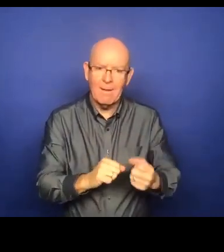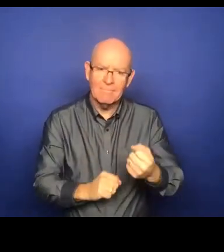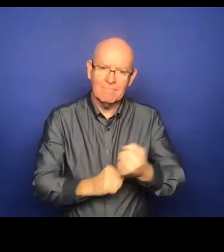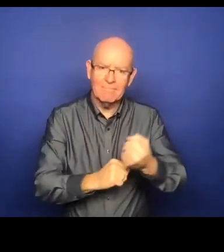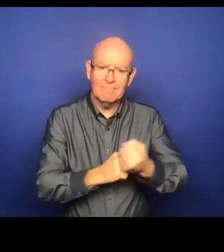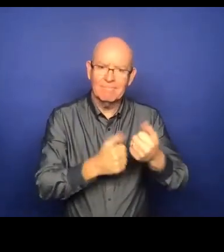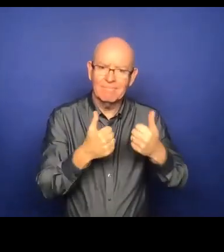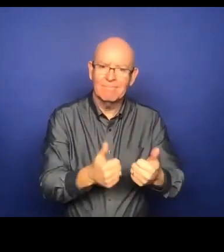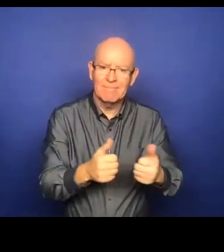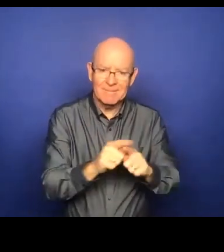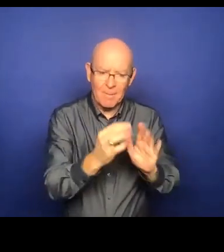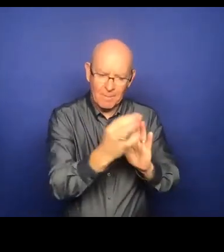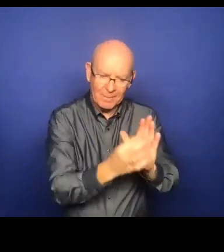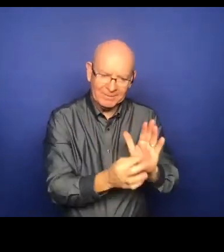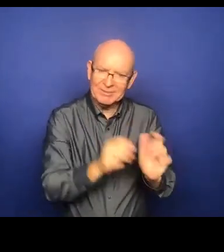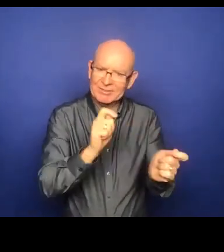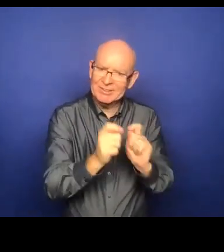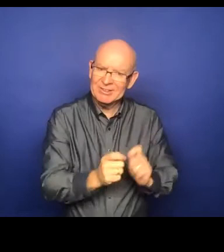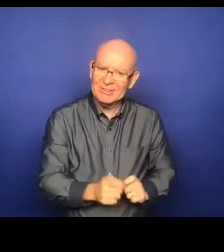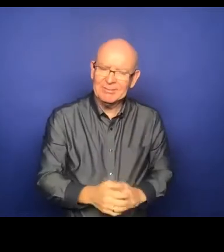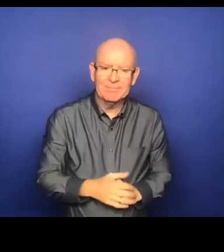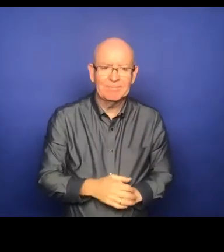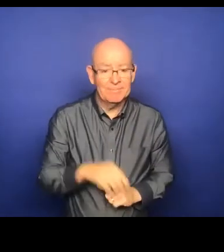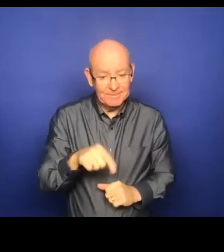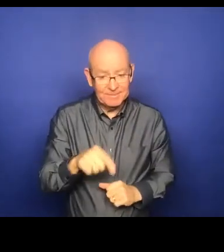. This